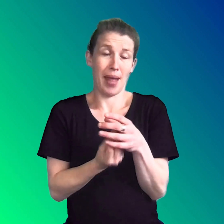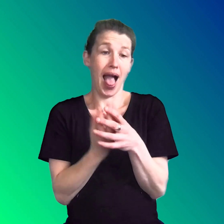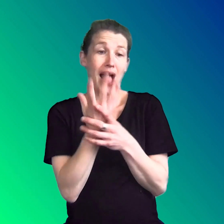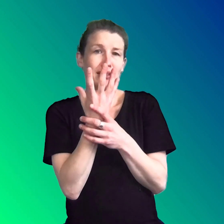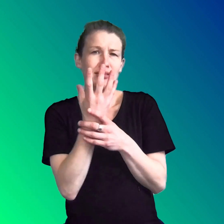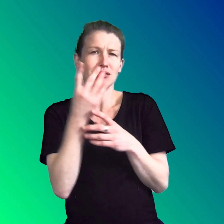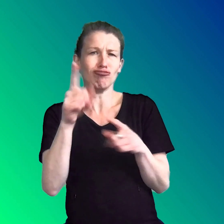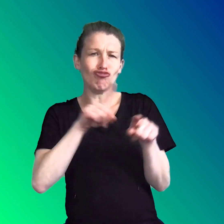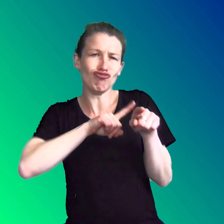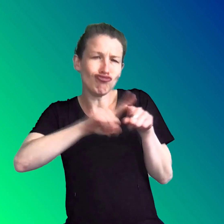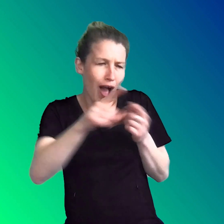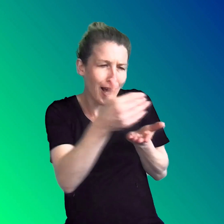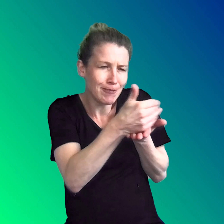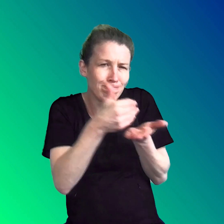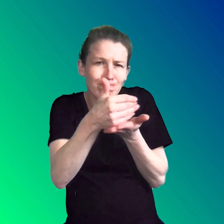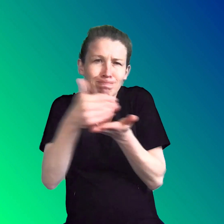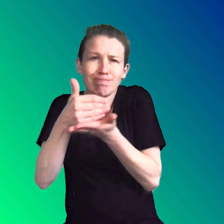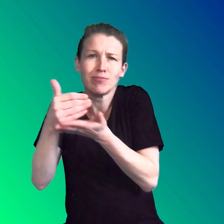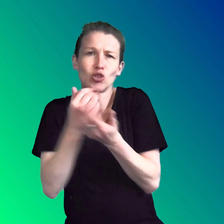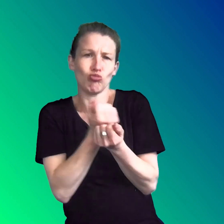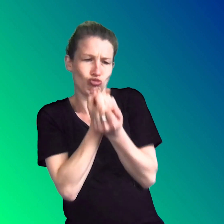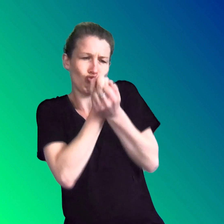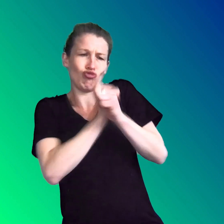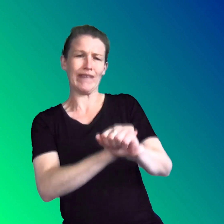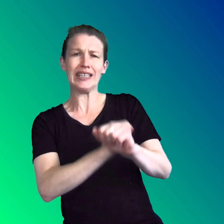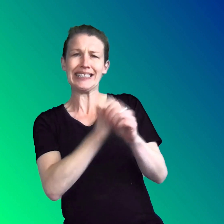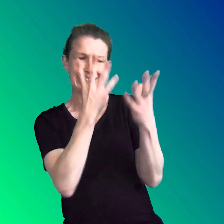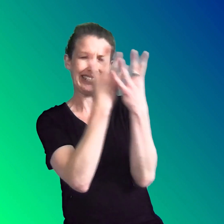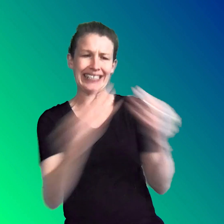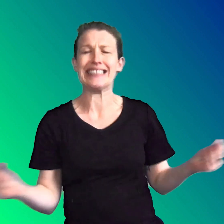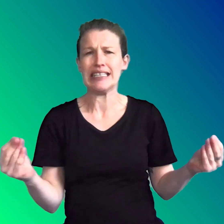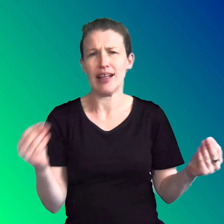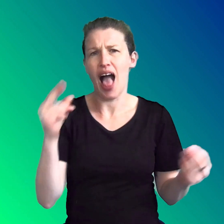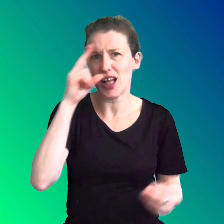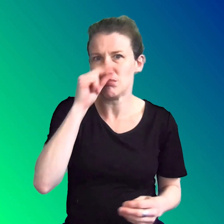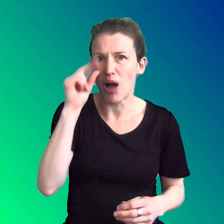Some nurseries are trying to collect the seeds and prevent the extinction of this bush.